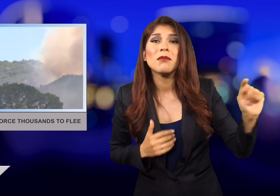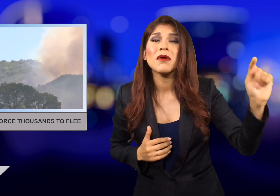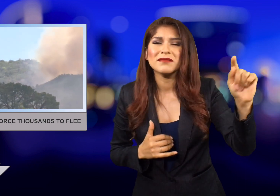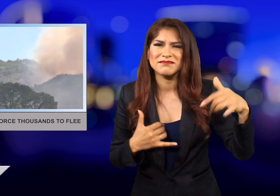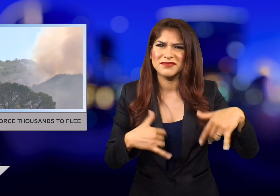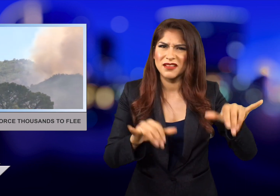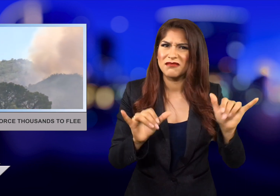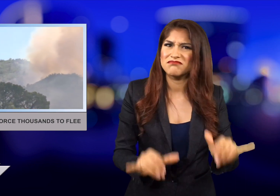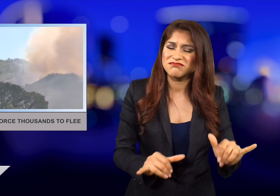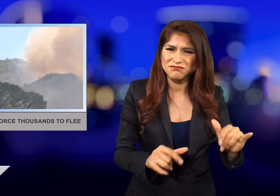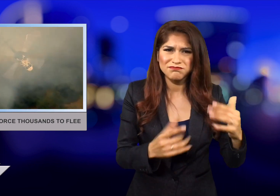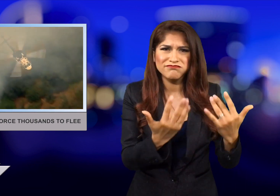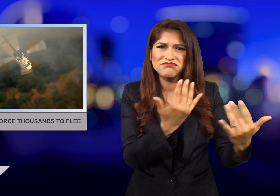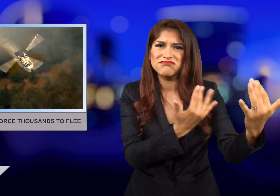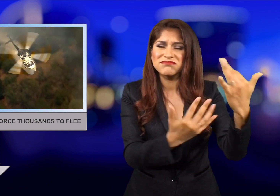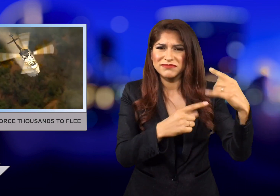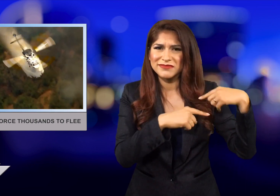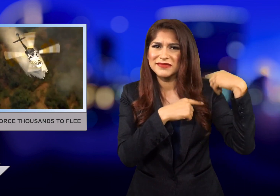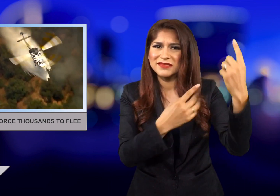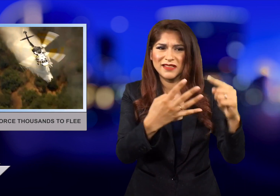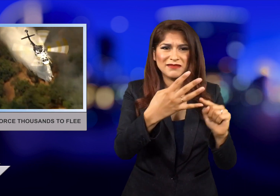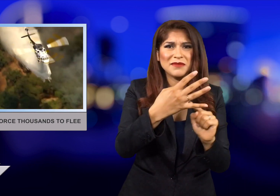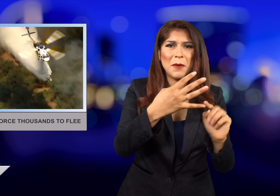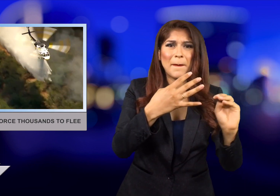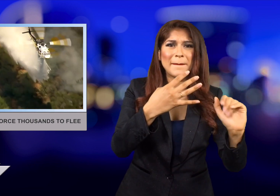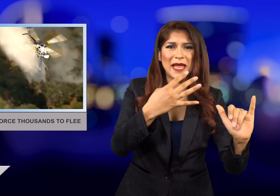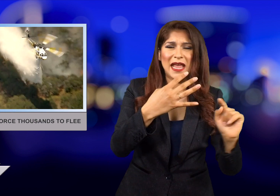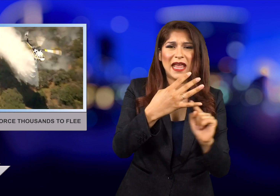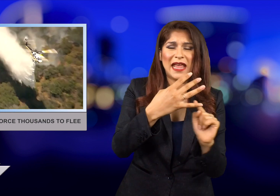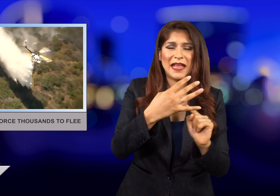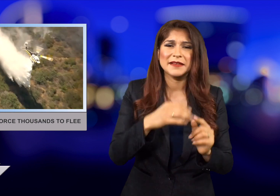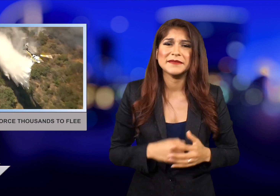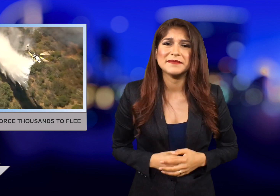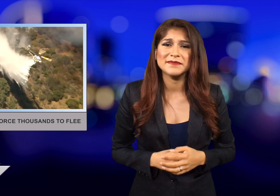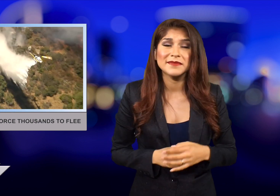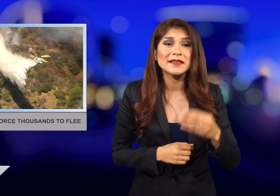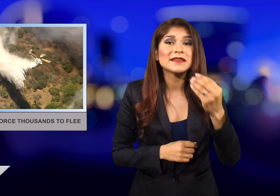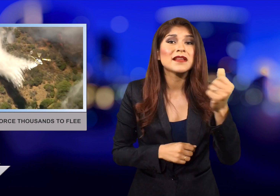Some have been burning since late May.